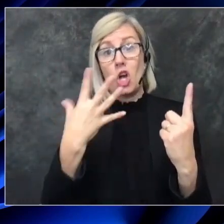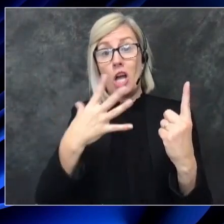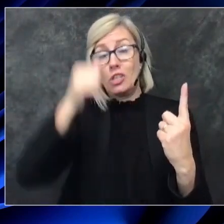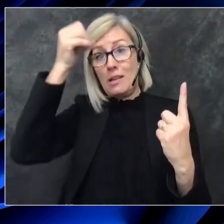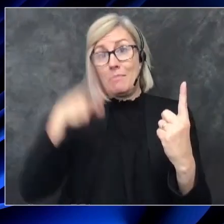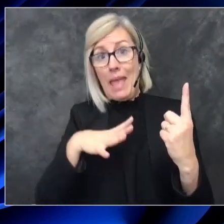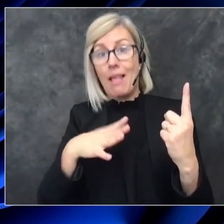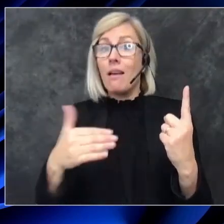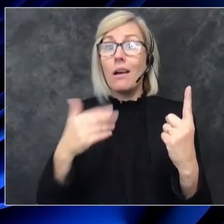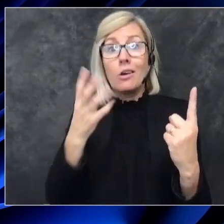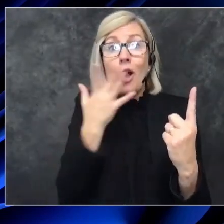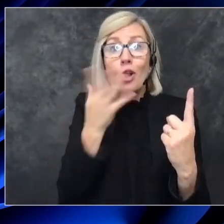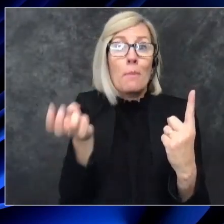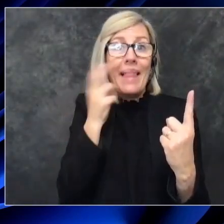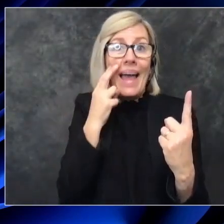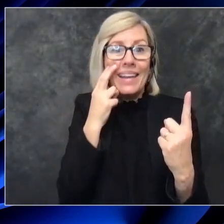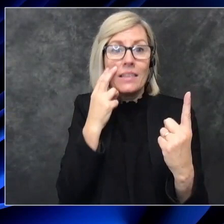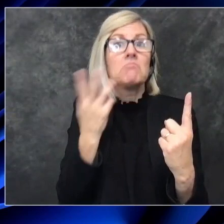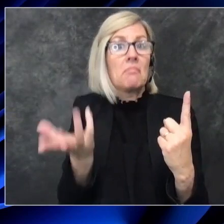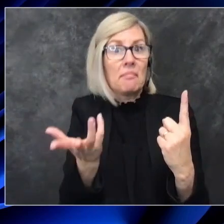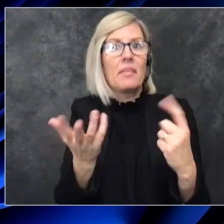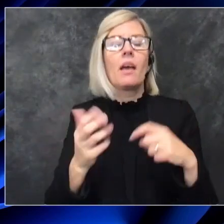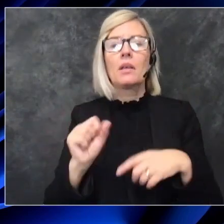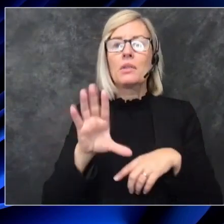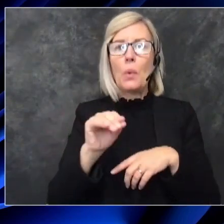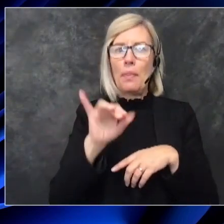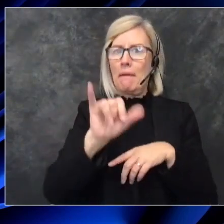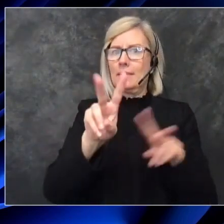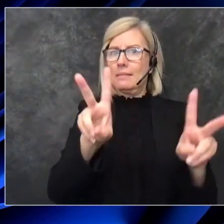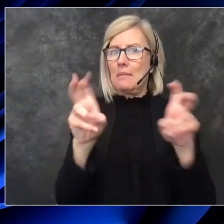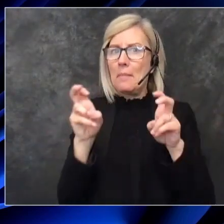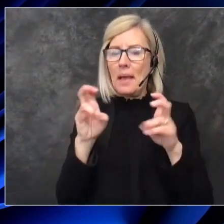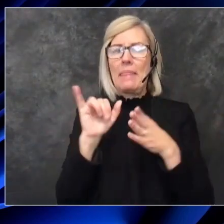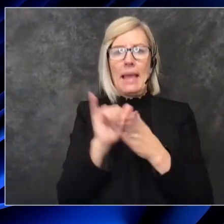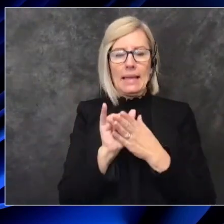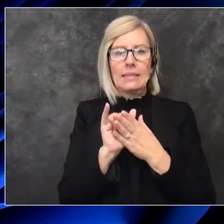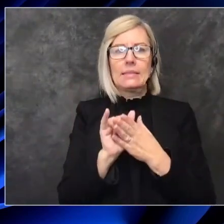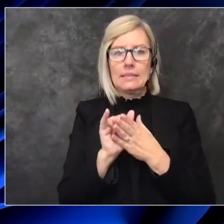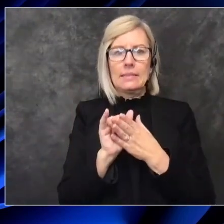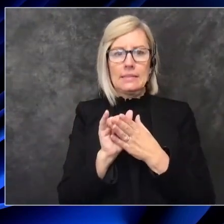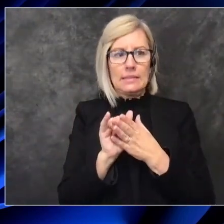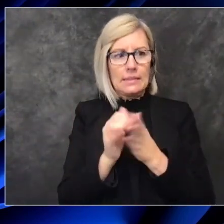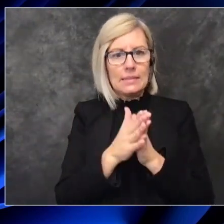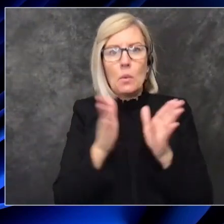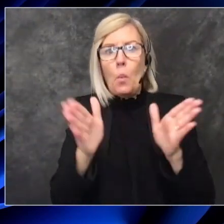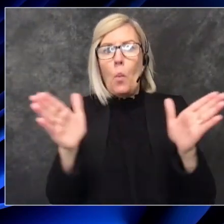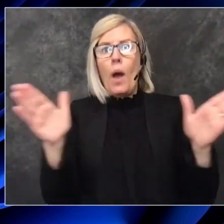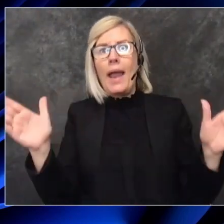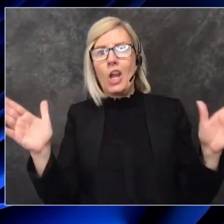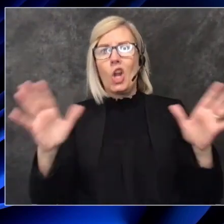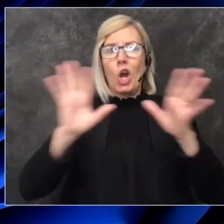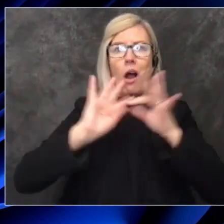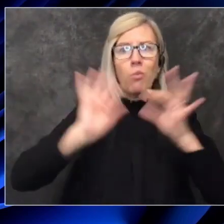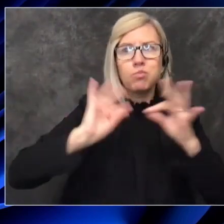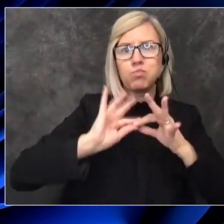so it's a topic that gets wide by and wider by, and potentially, I think mental health might be that